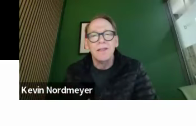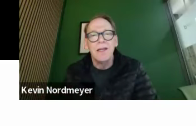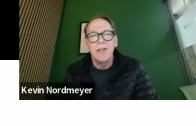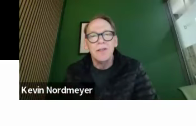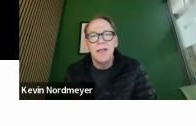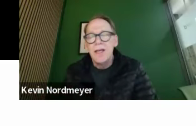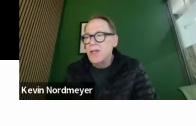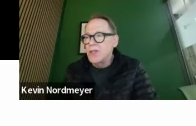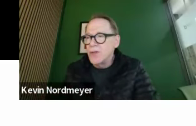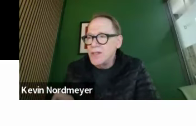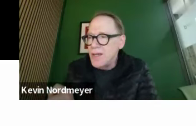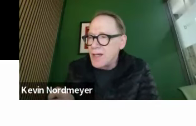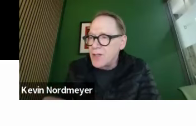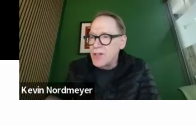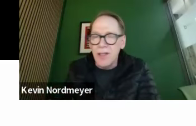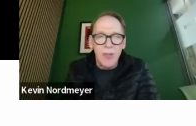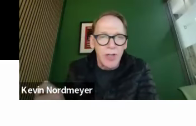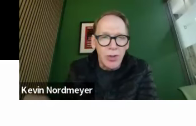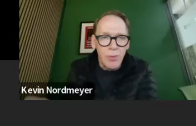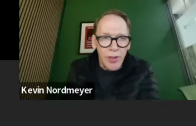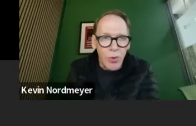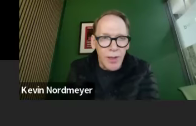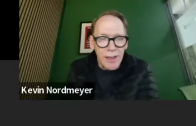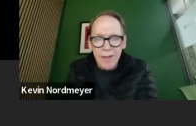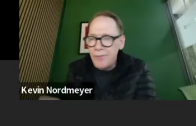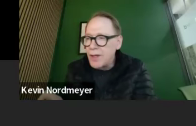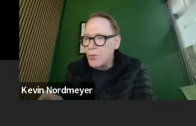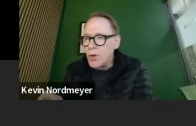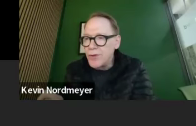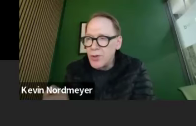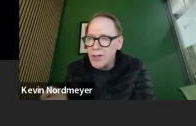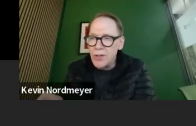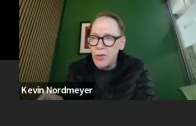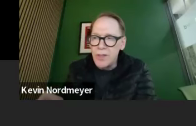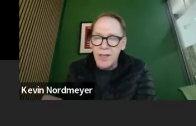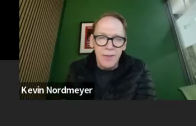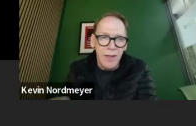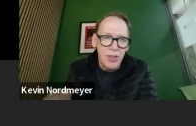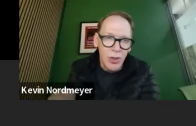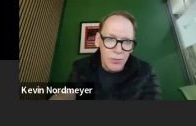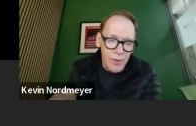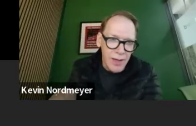Next slide, Jason, so these next series of slides we're gonna do pretty quickly, and what they're going to do is they show,